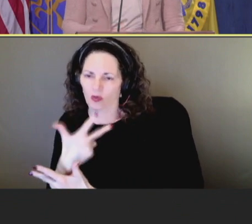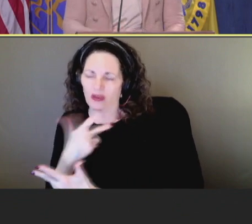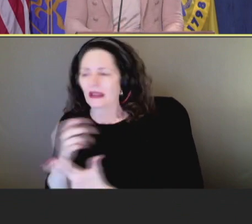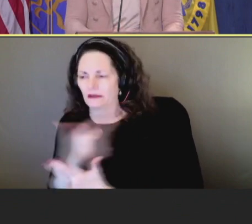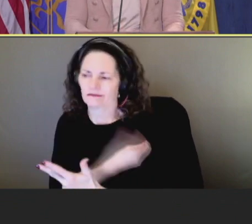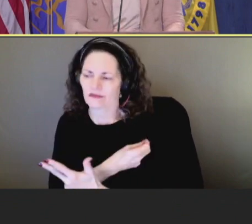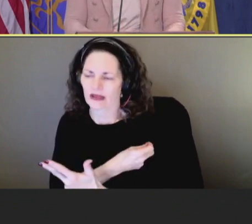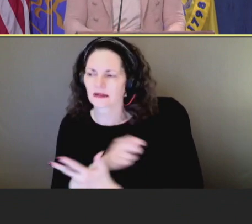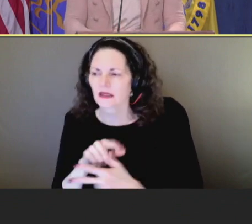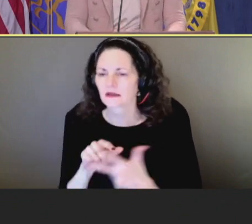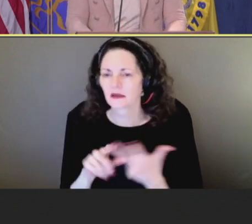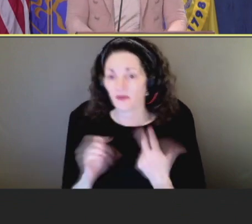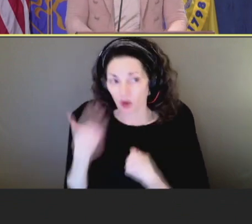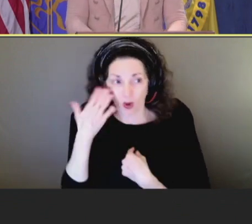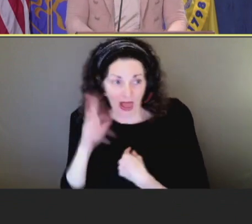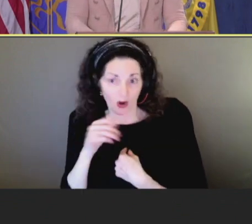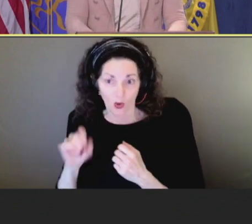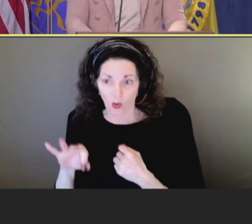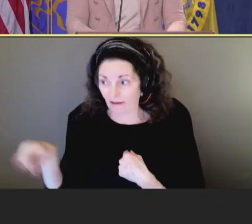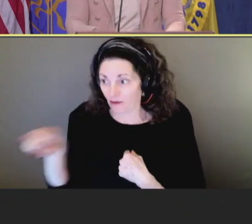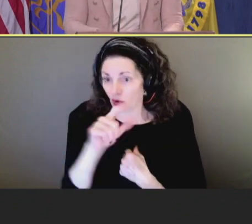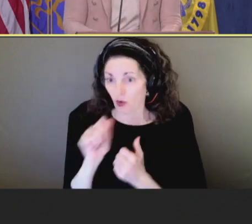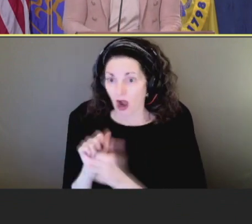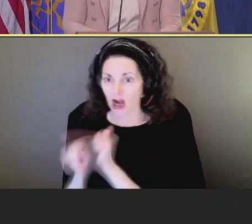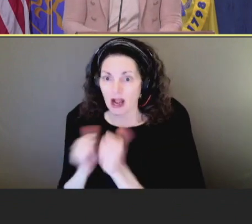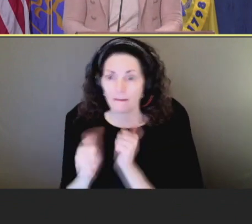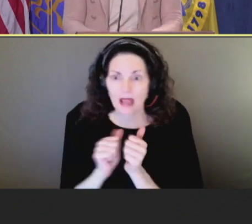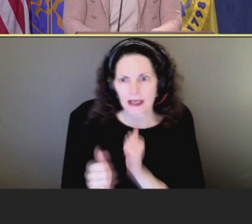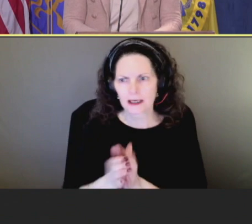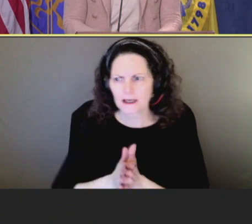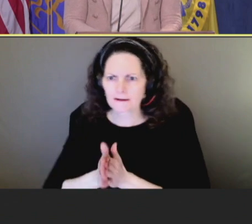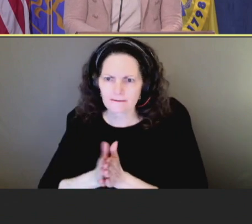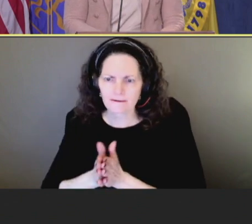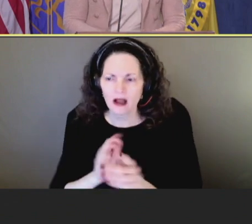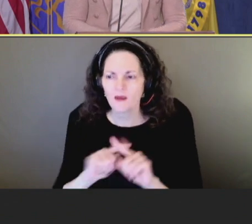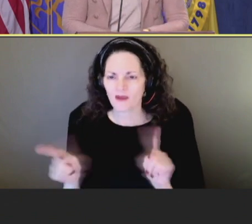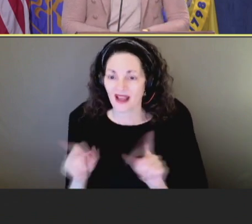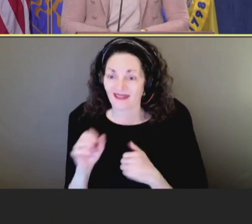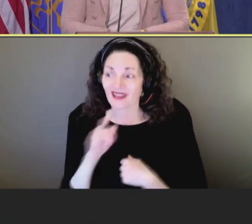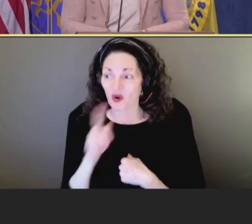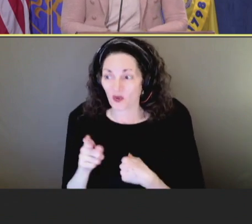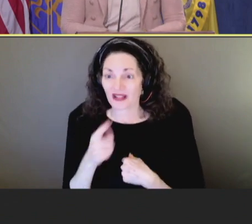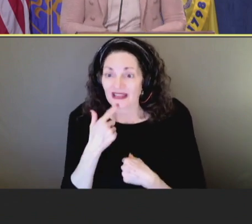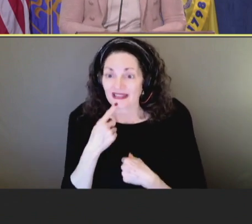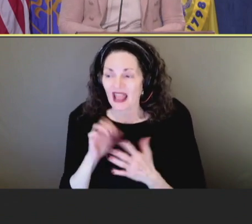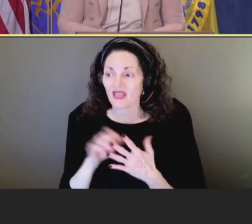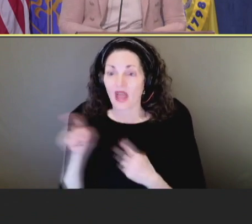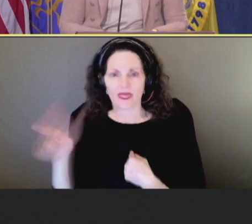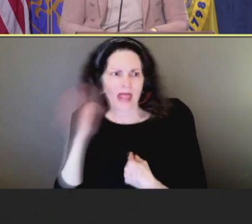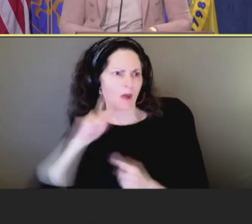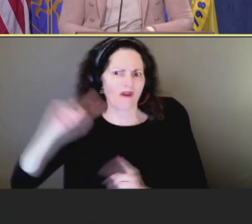is competitive, but they really are saying that they are going to be the first ones to see these